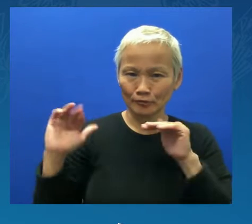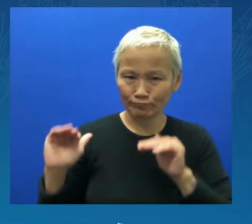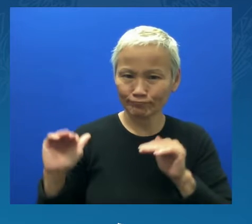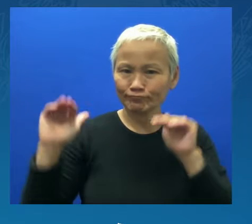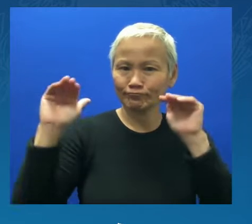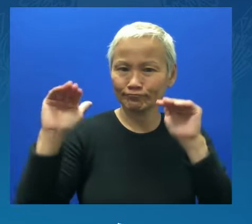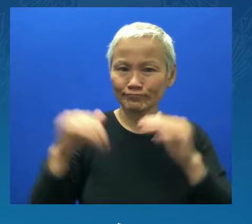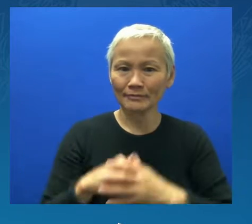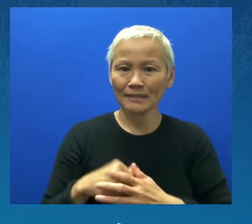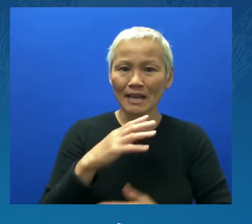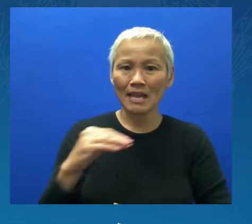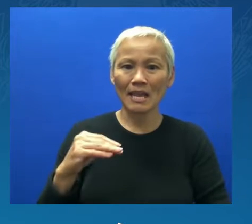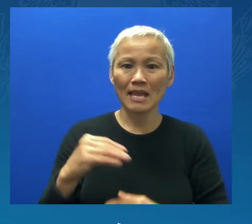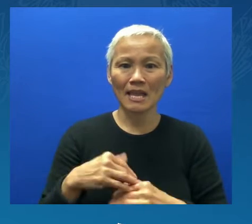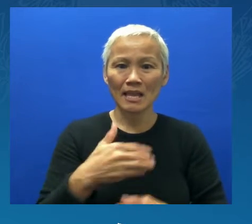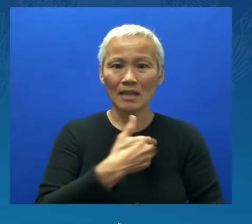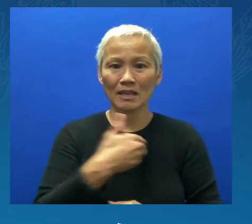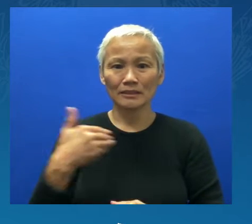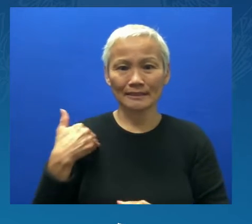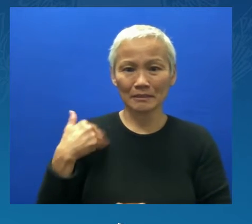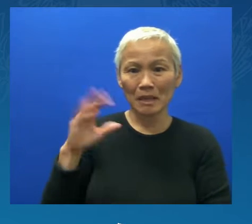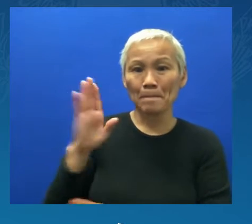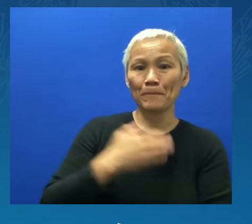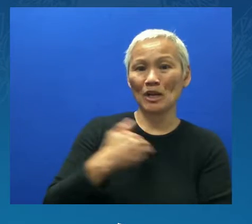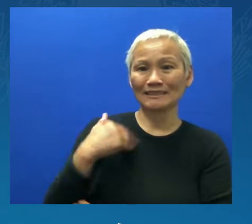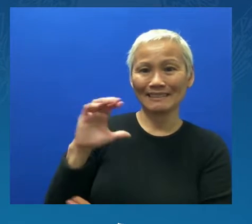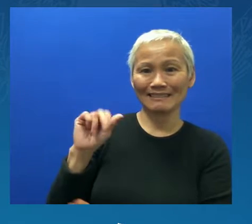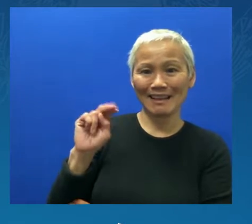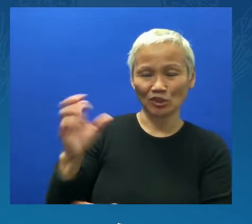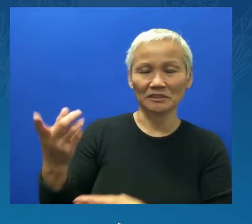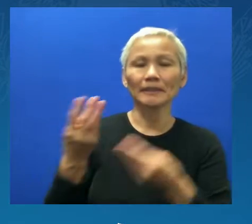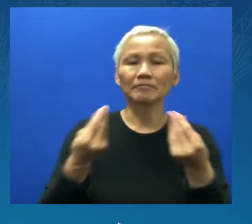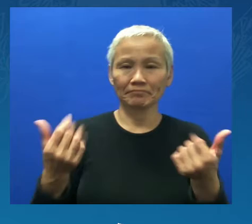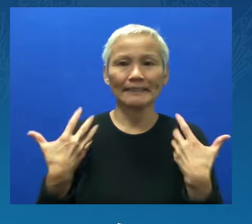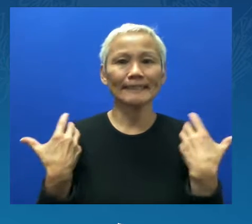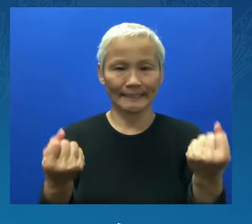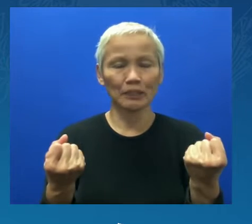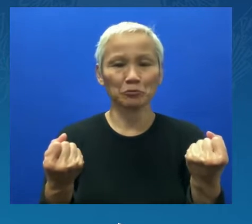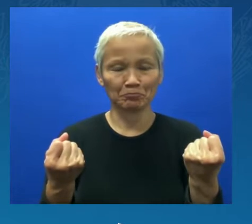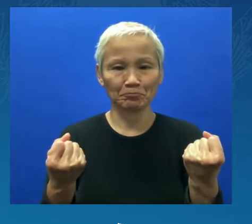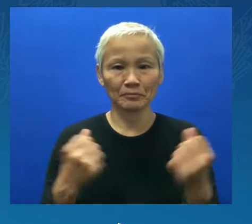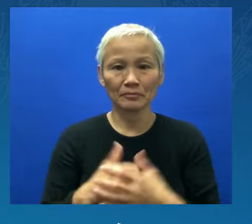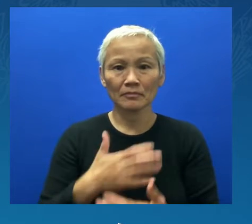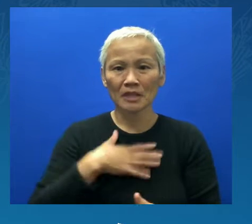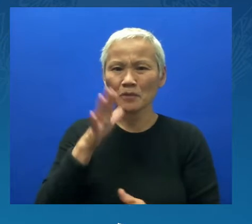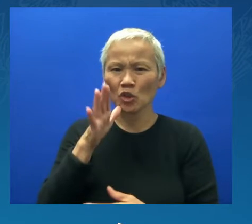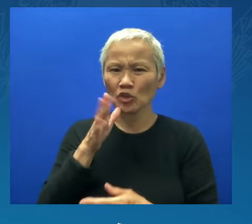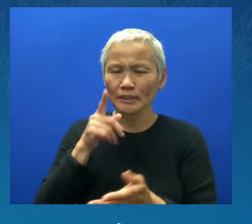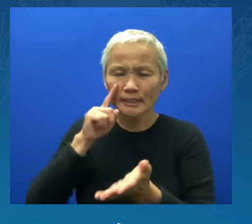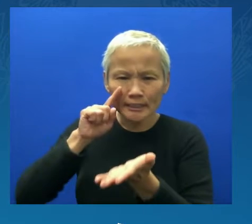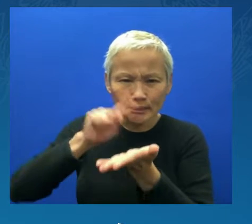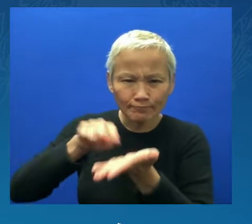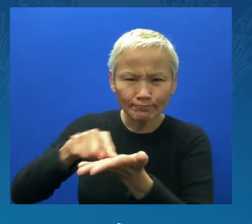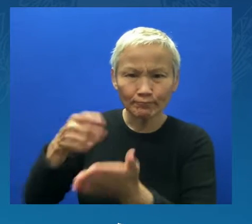My mother was a breast cancer researcher. She was one of the very few women of color -- I mean women, period, and women of color.